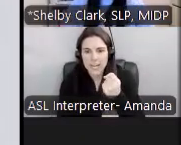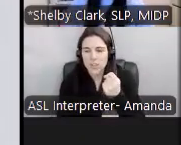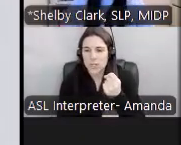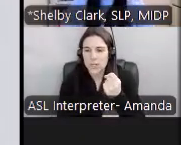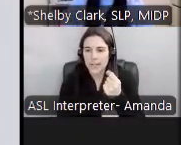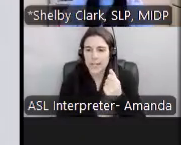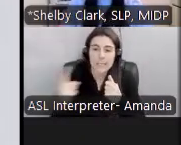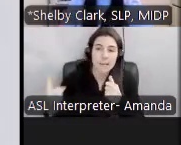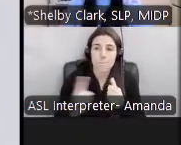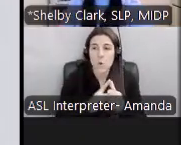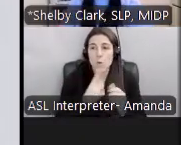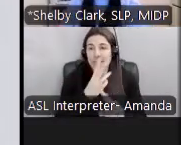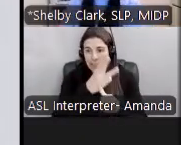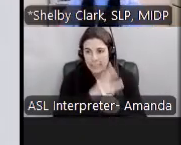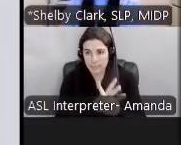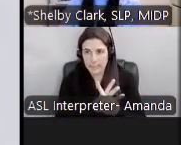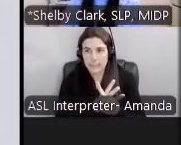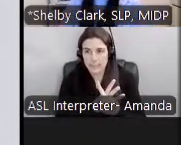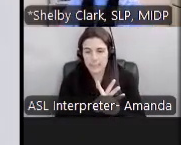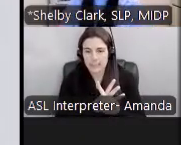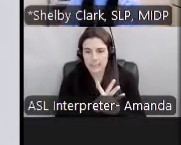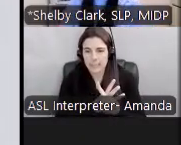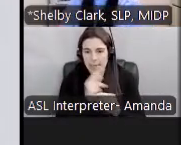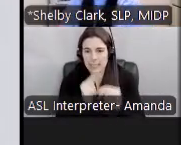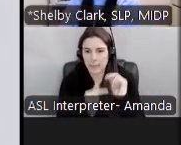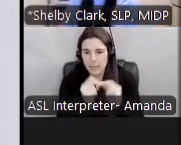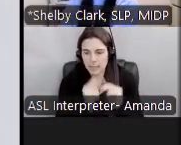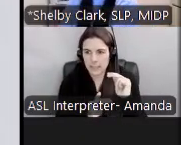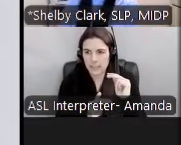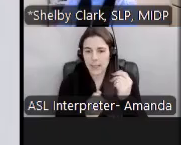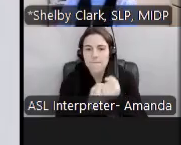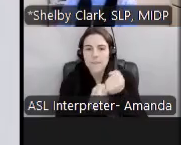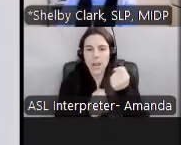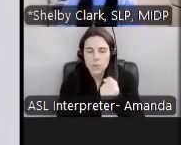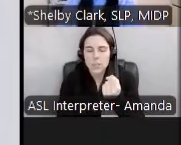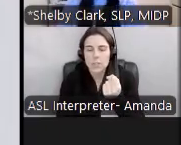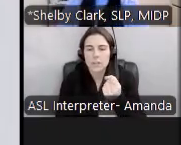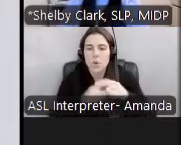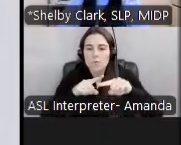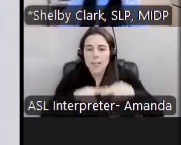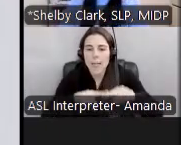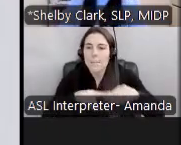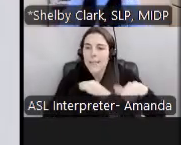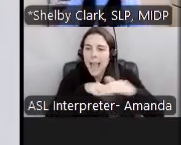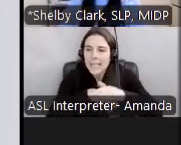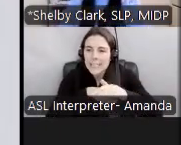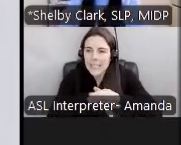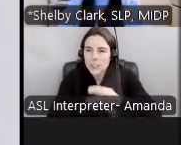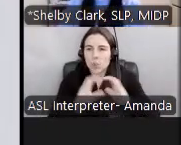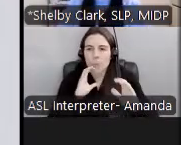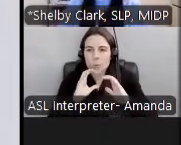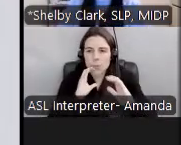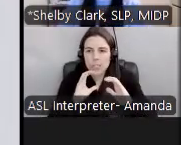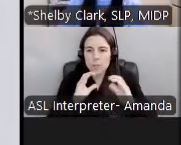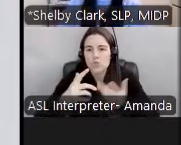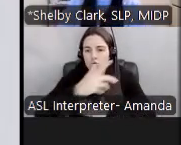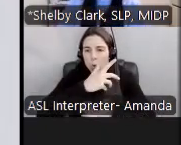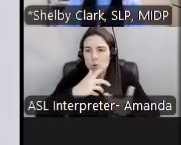babbling or words. The foundation is about reliable access to communication, social connection, and early practice